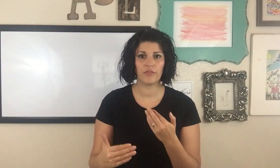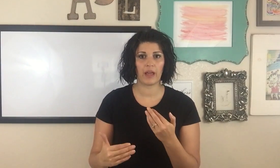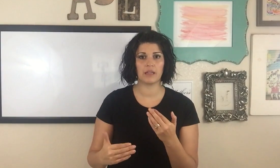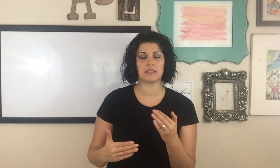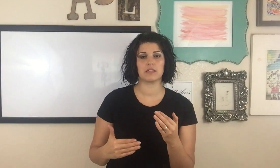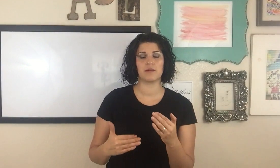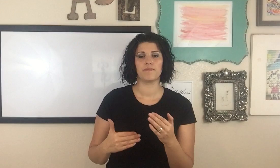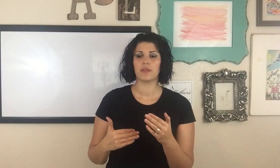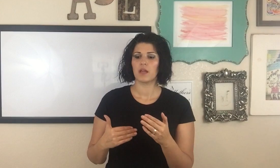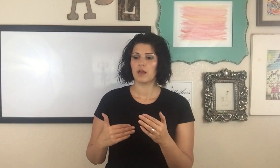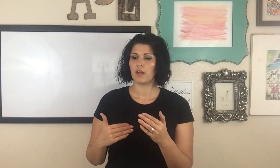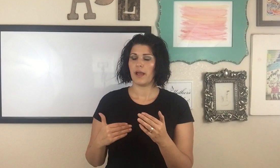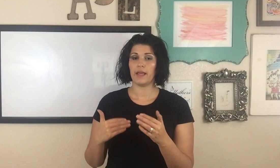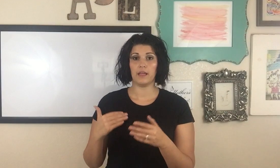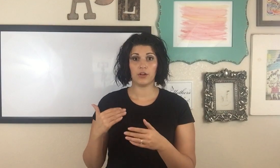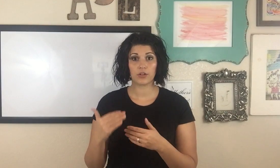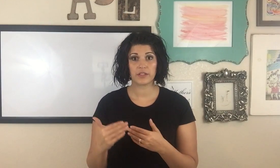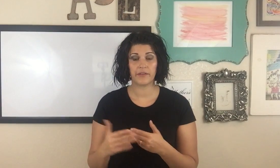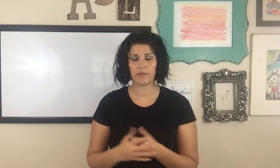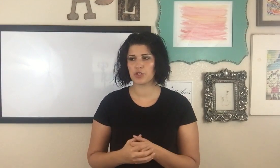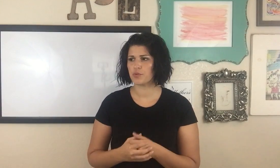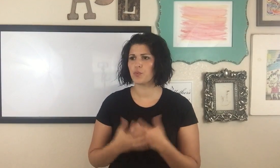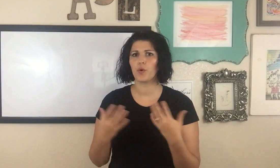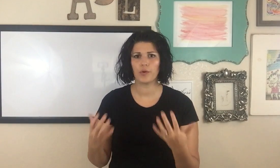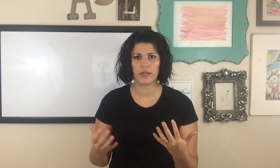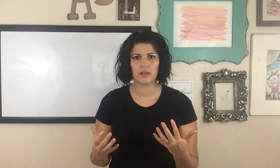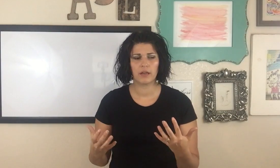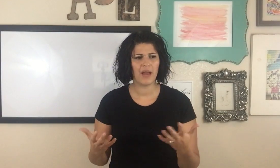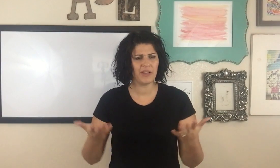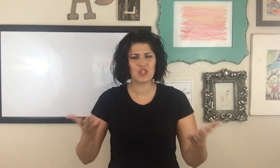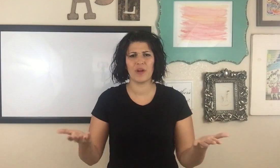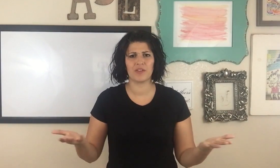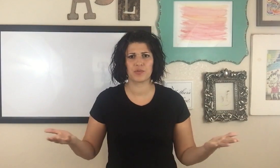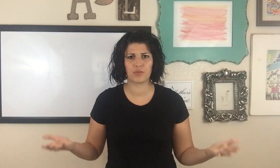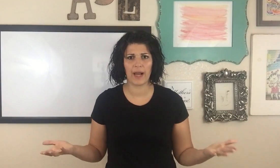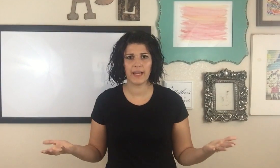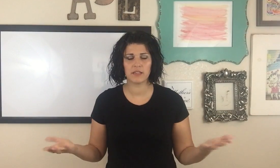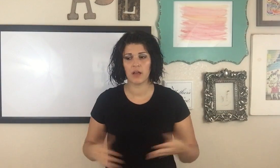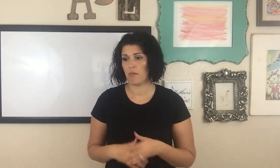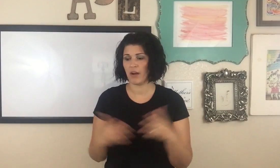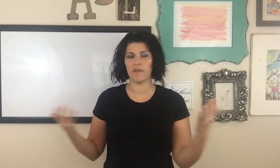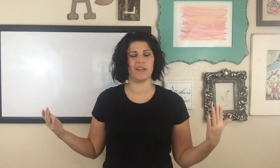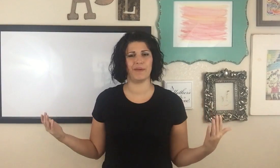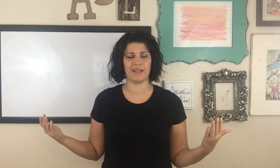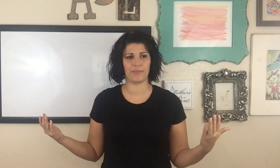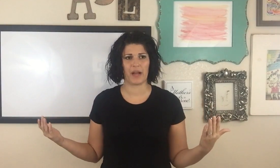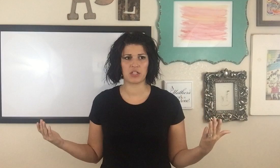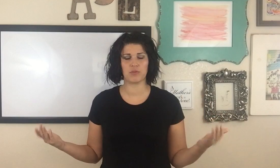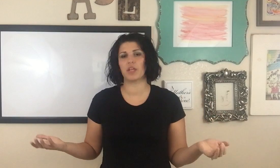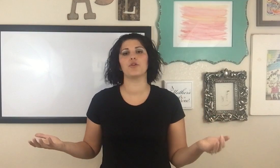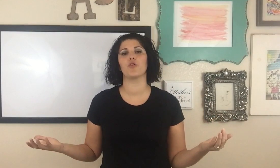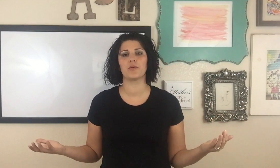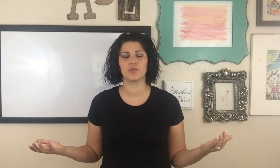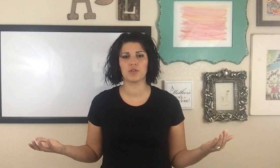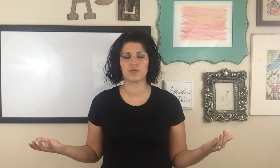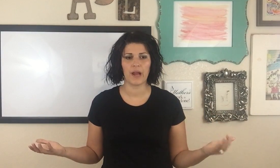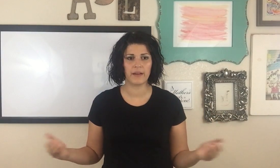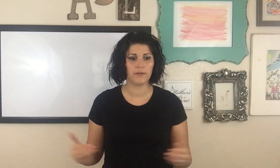advanced in her sign language. She was worried, am I doing this right? I don't have anybody to practice with. I don't know if I'm doing this right.